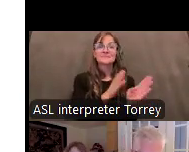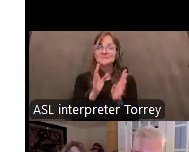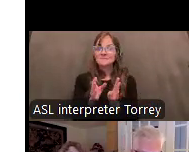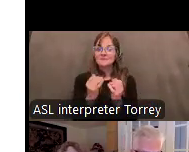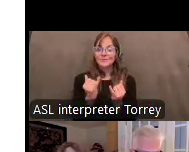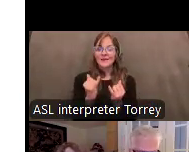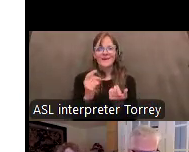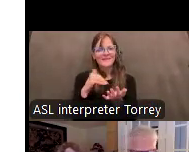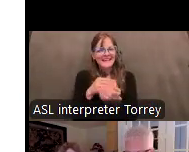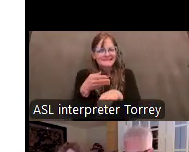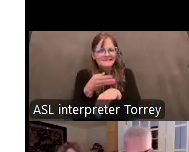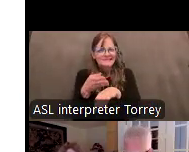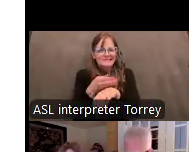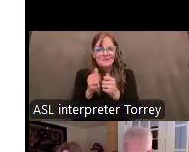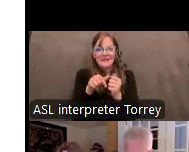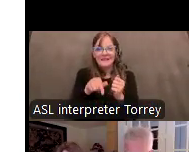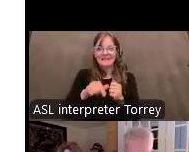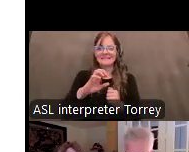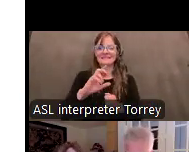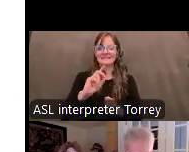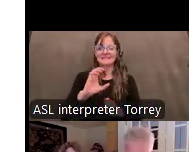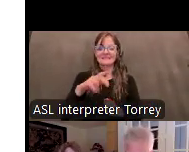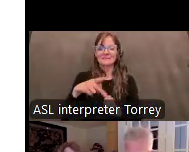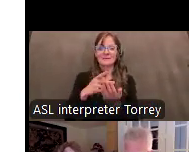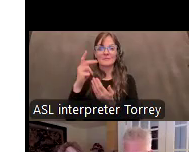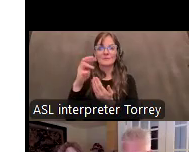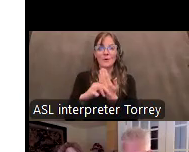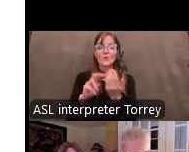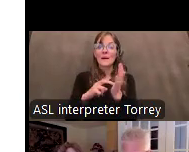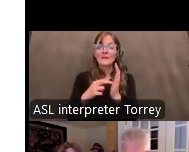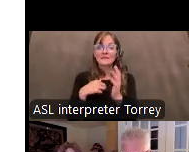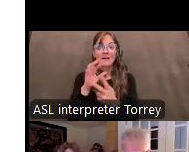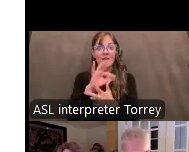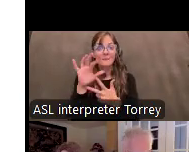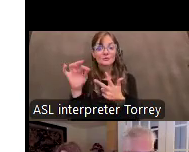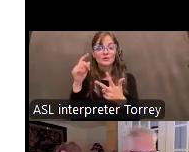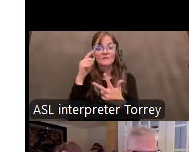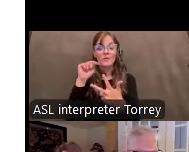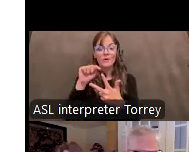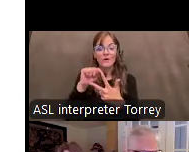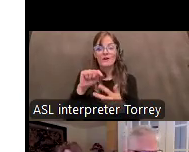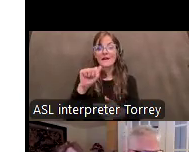and in the future this year we're also looking at the third most popular language in the state of Wisconsin.